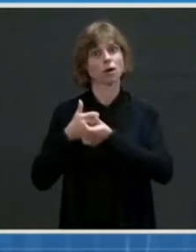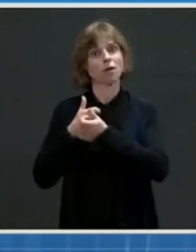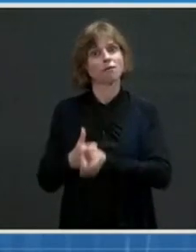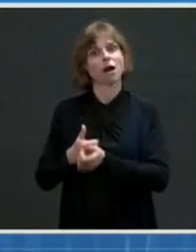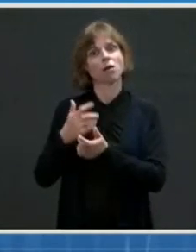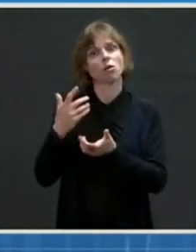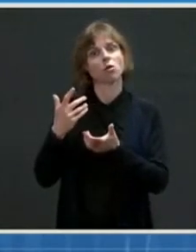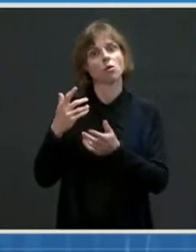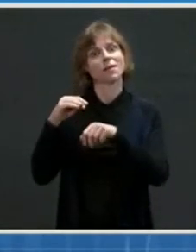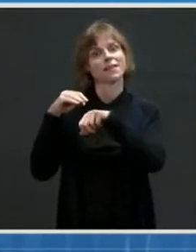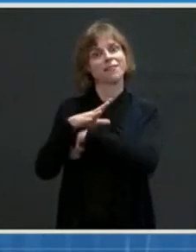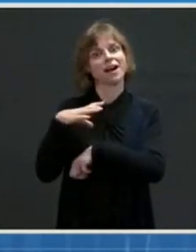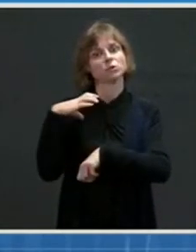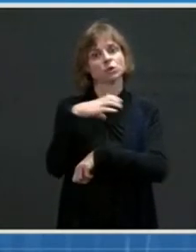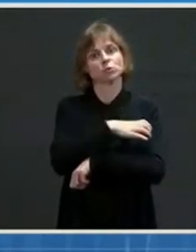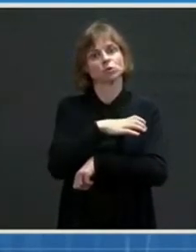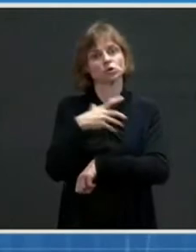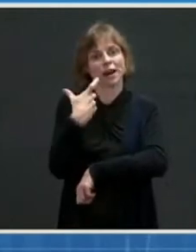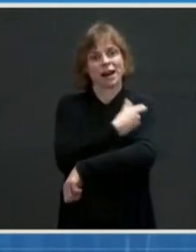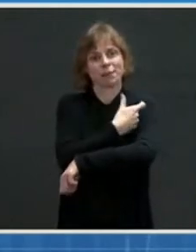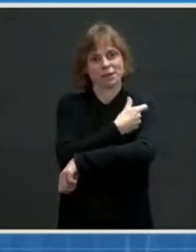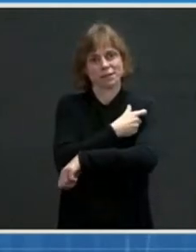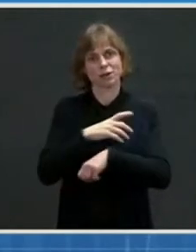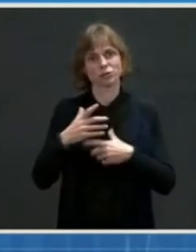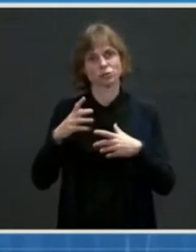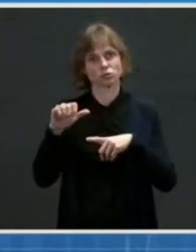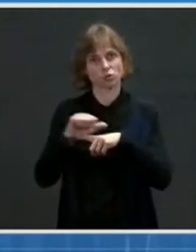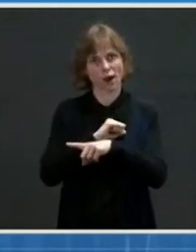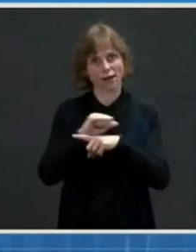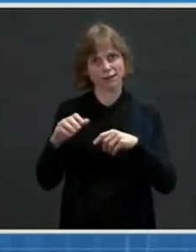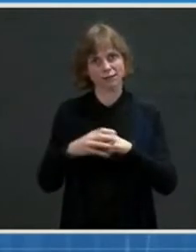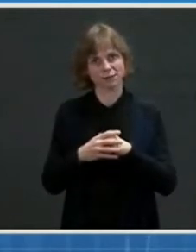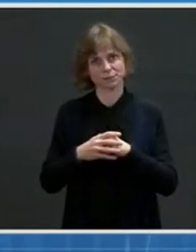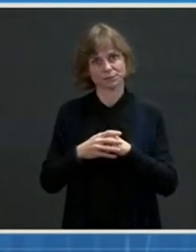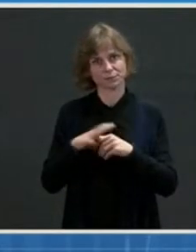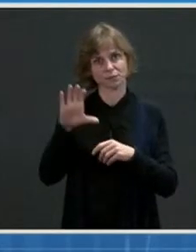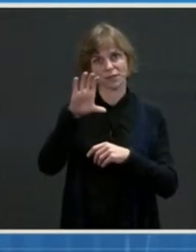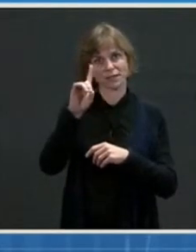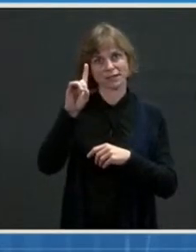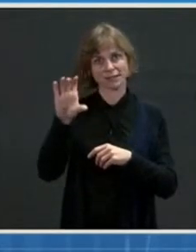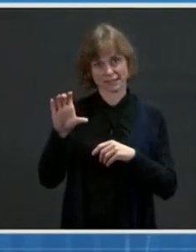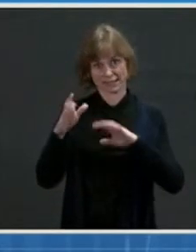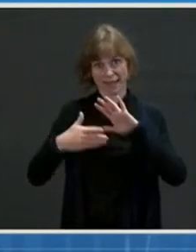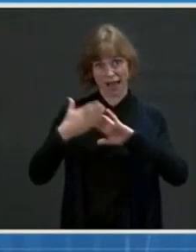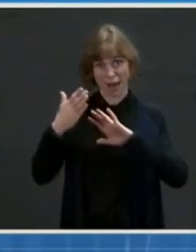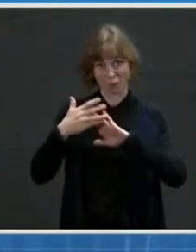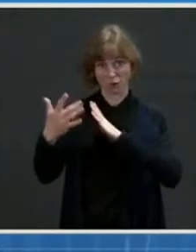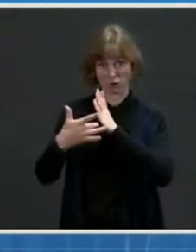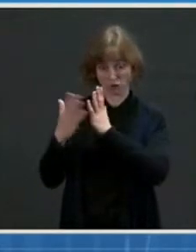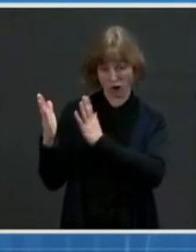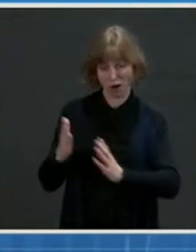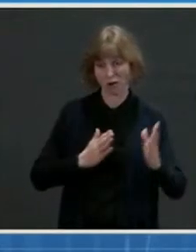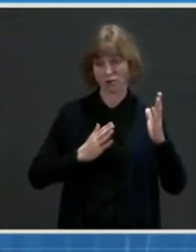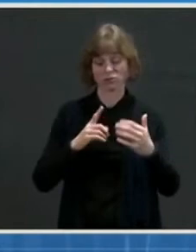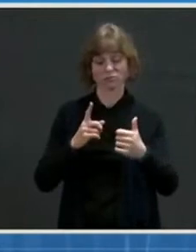FRONT LINE ESSENTIAL WORKERS. CONSISTENT WITH THE RECOMMENDATION OF THE ADVISORY